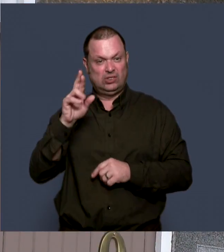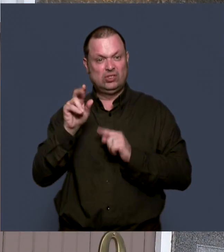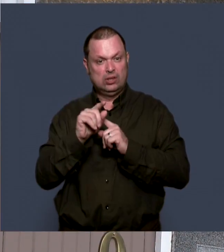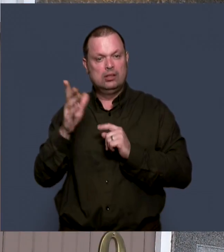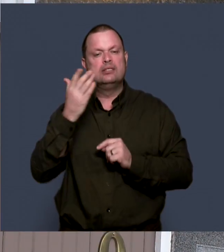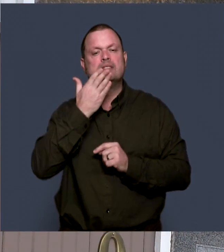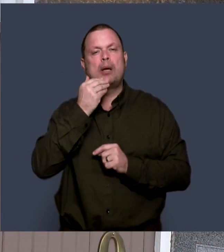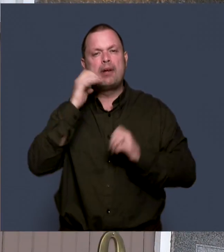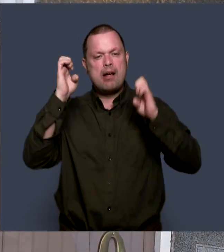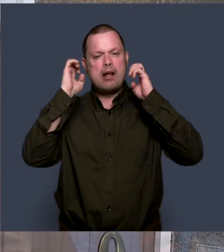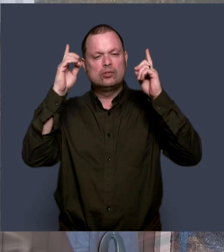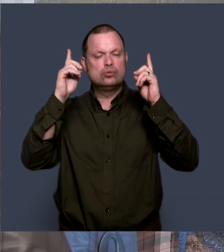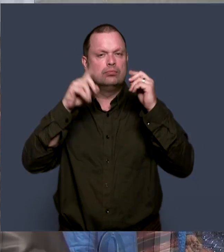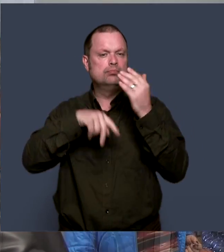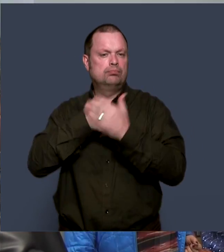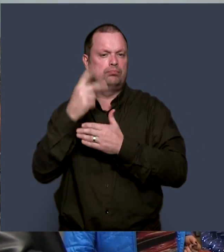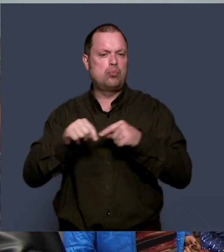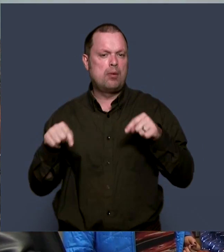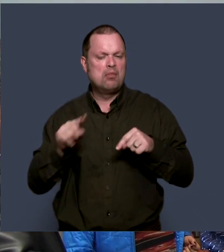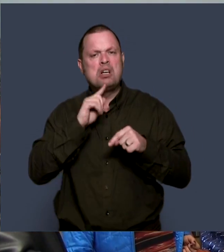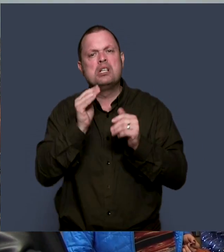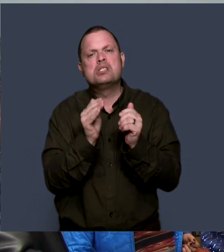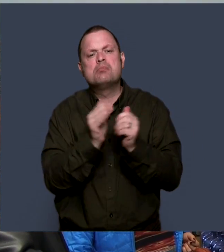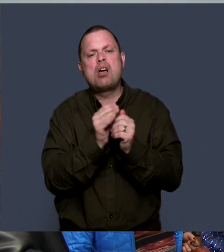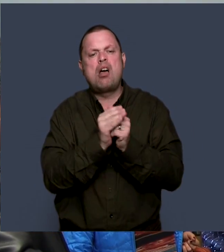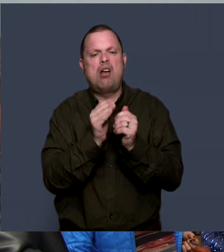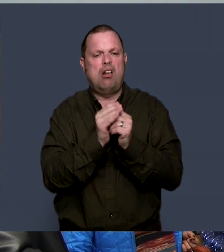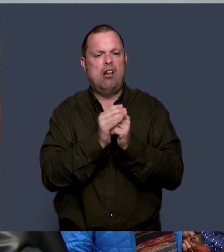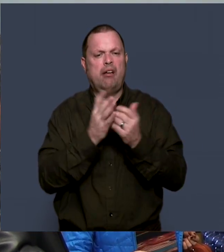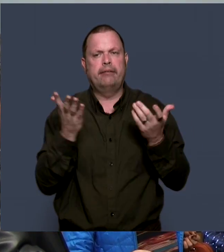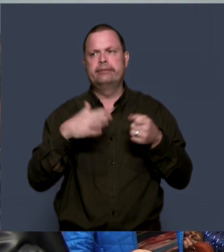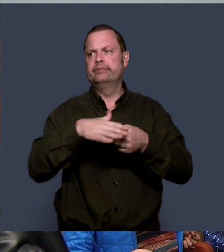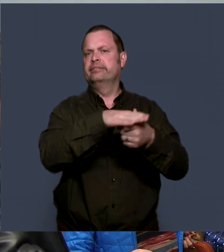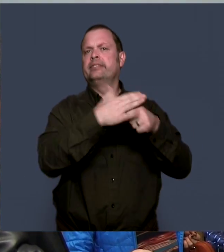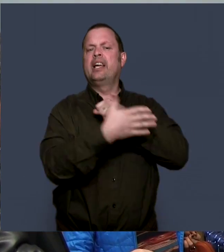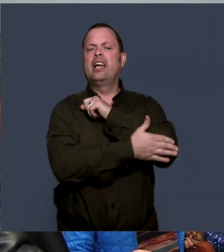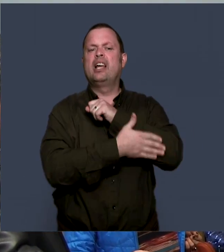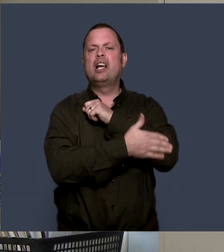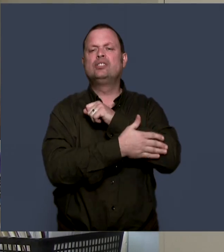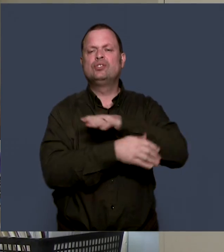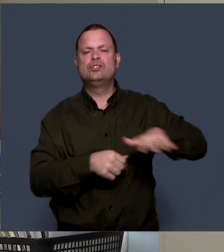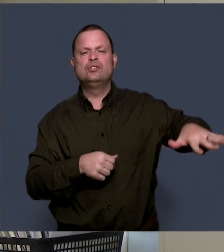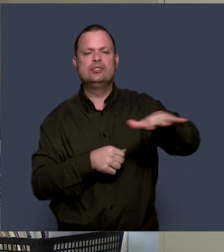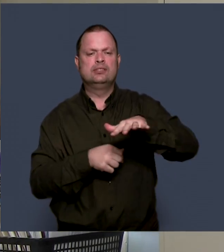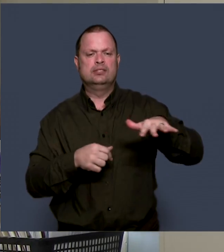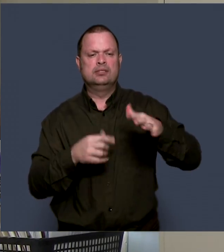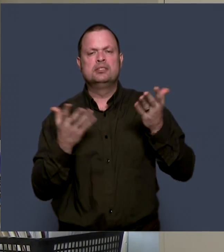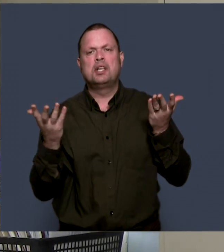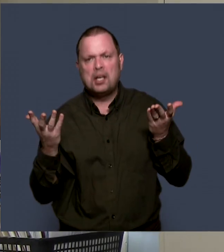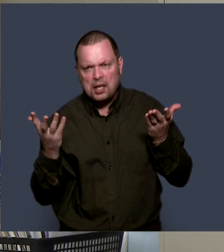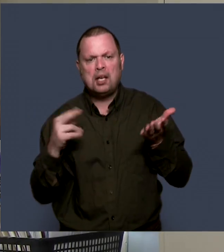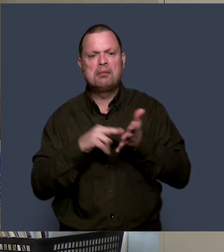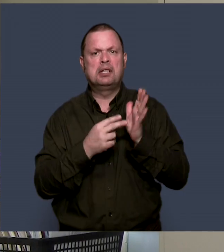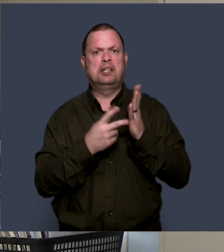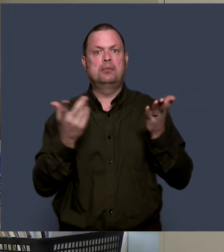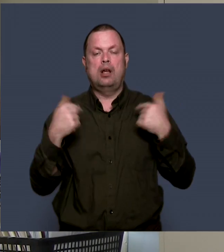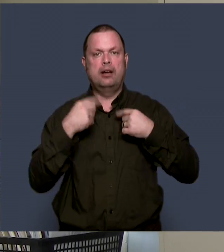we’re very small and very rural, so we see all aspects of diabetes. We have a preventing diabetes program,